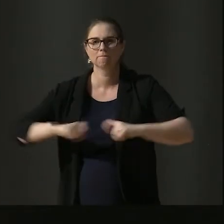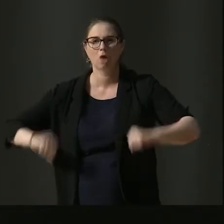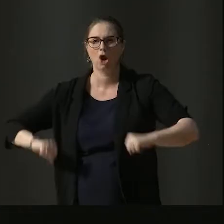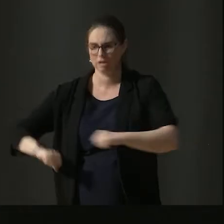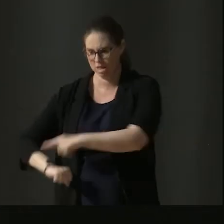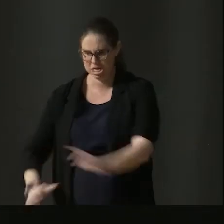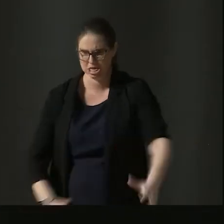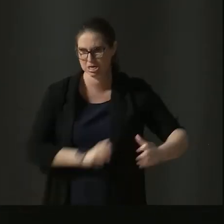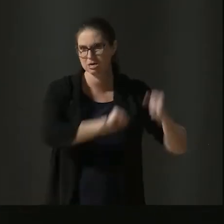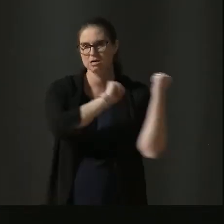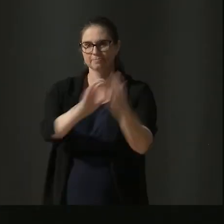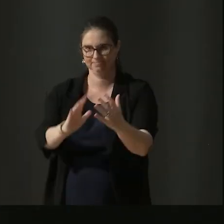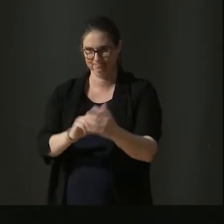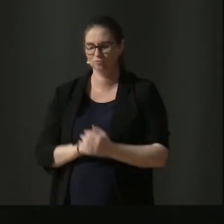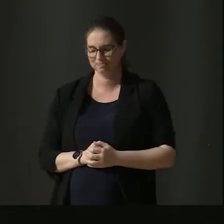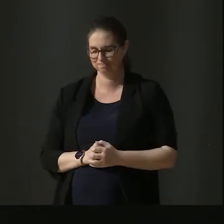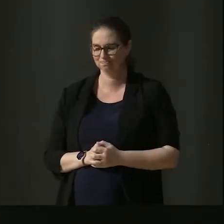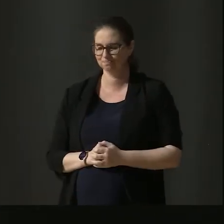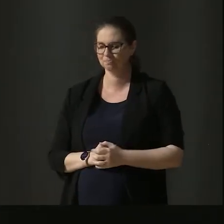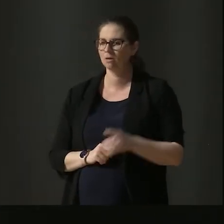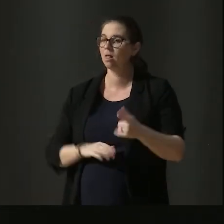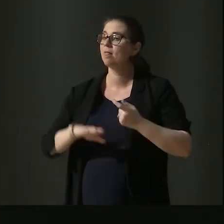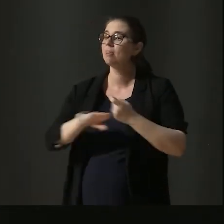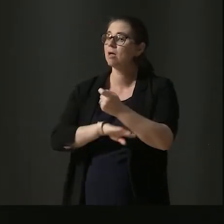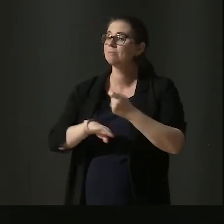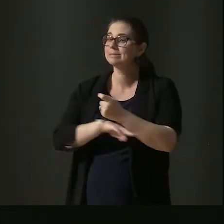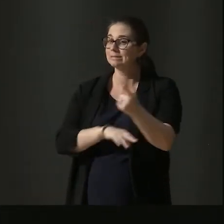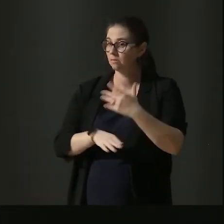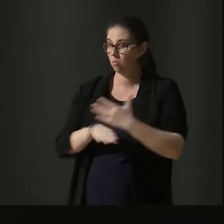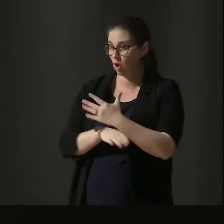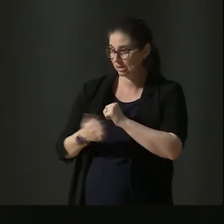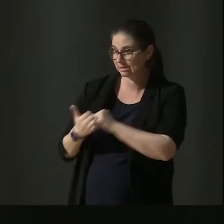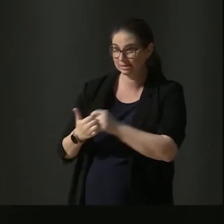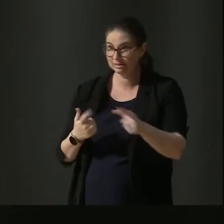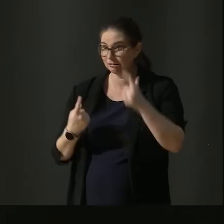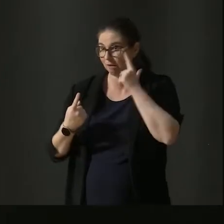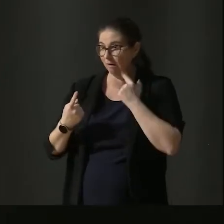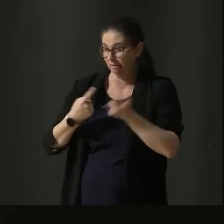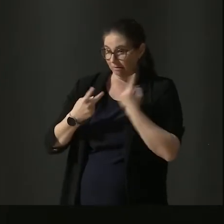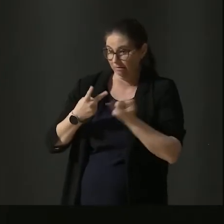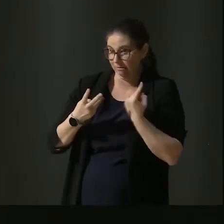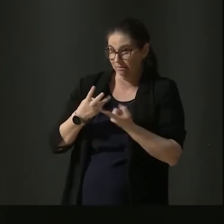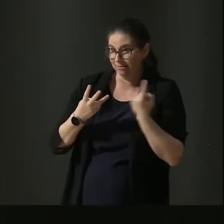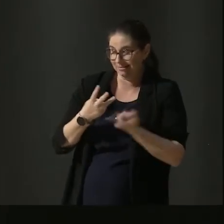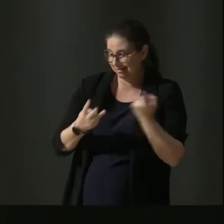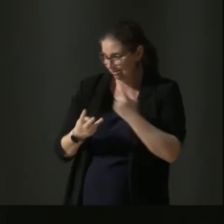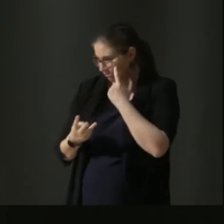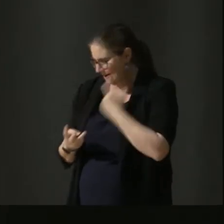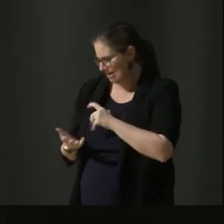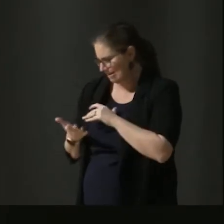The therapists that had been working with him had tried lots of things, and they were finding that their usual approaches didn’t seem to be